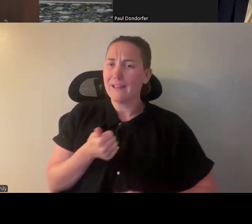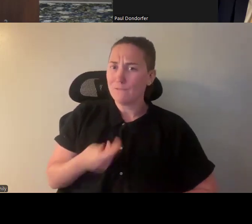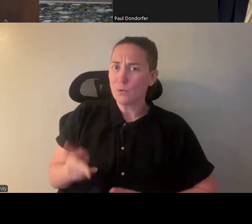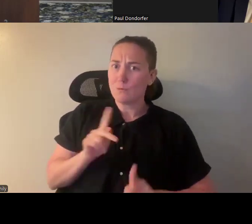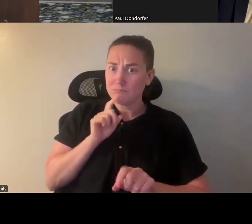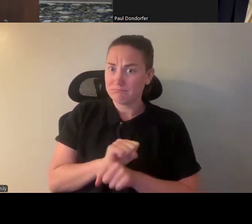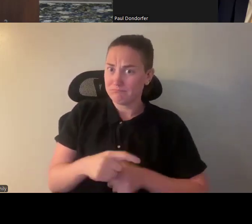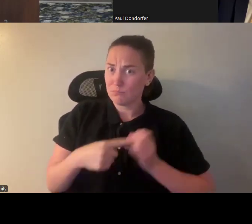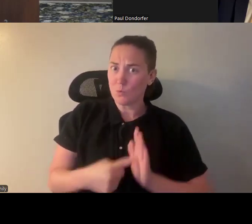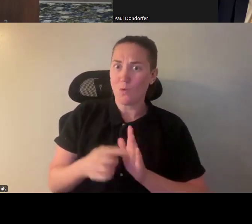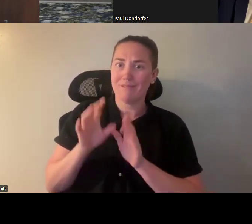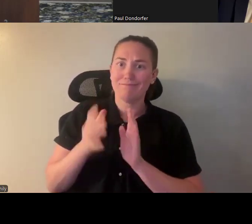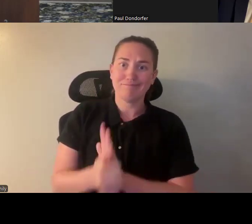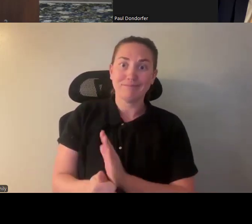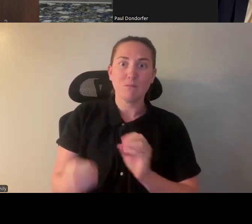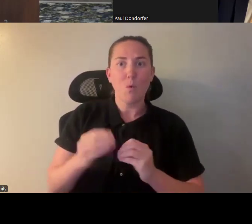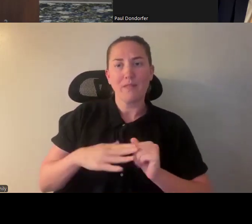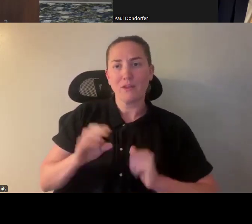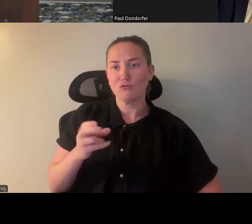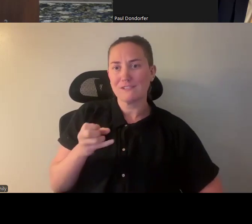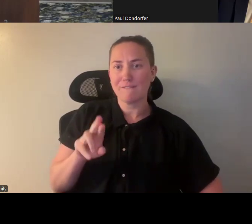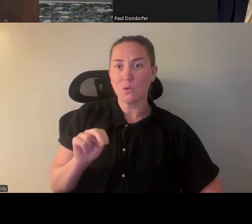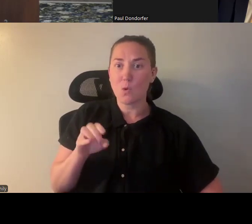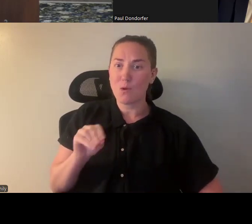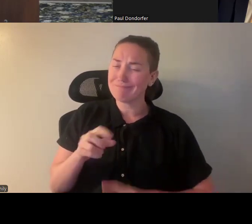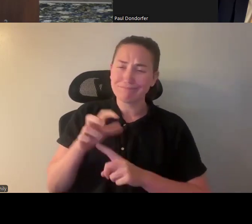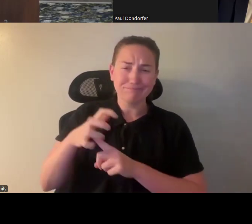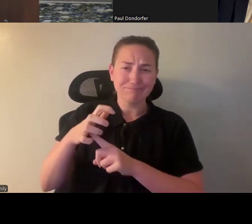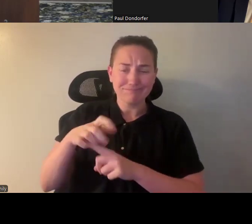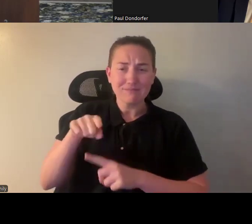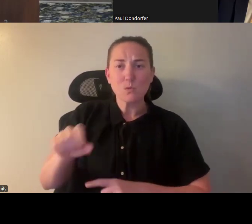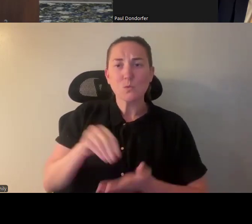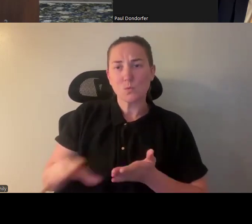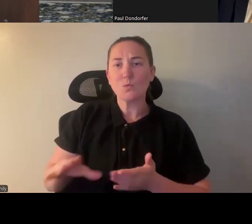excellence more than Christopher Nodo a standout student athlete at Honeyo Falls Lima High School